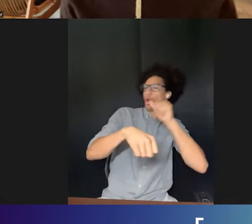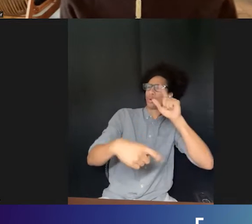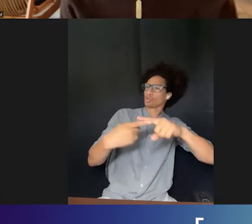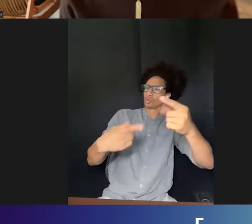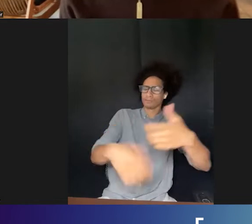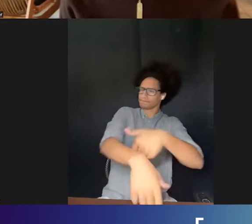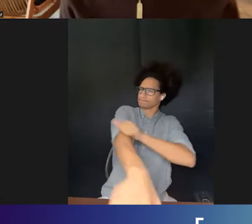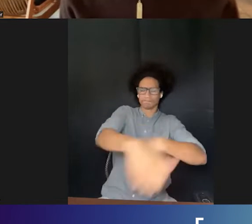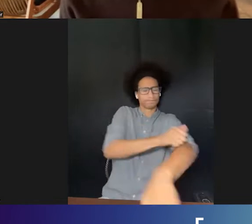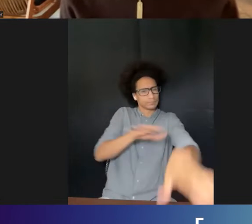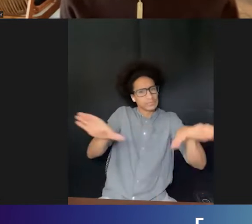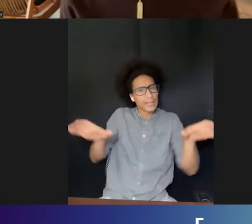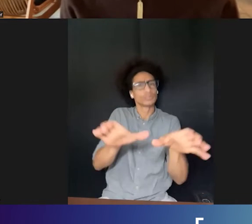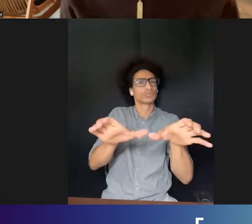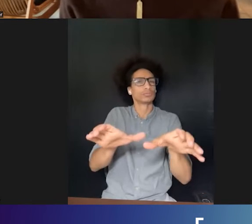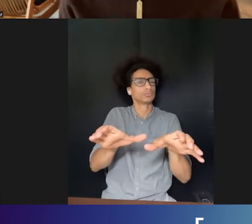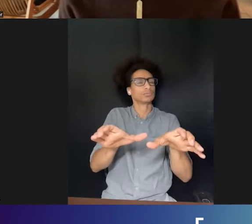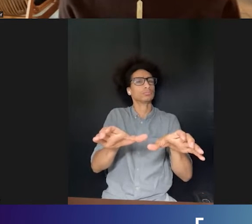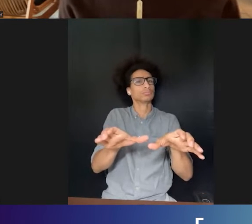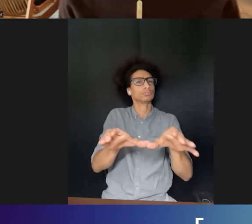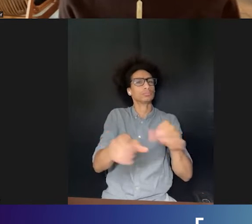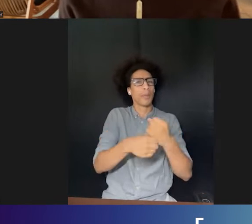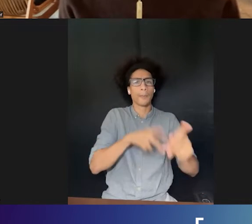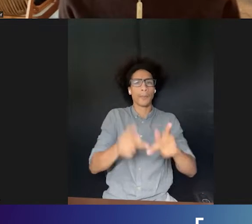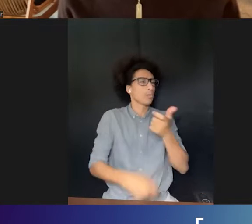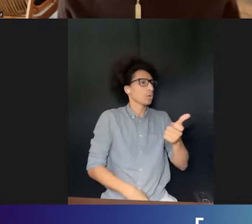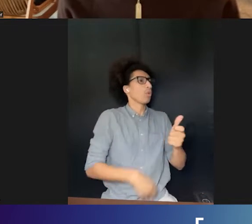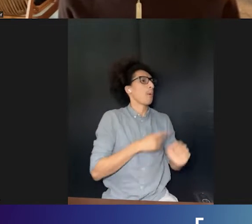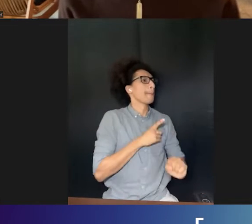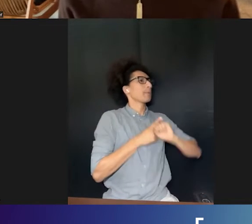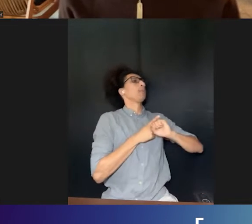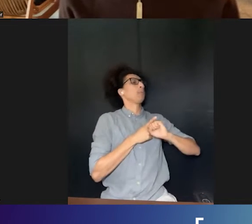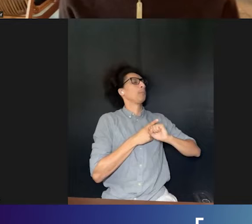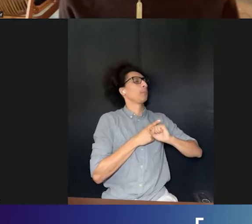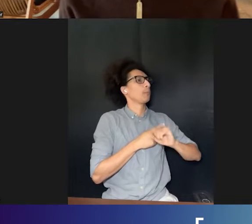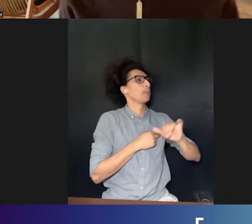in some ways like that, you know, in in the negotiations with distributors,